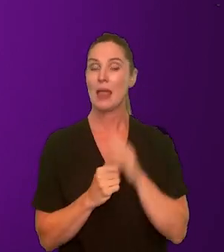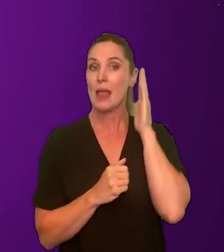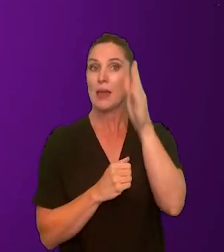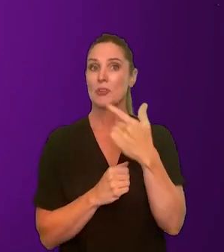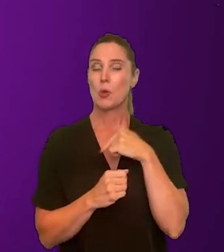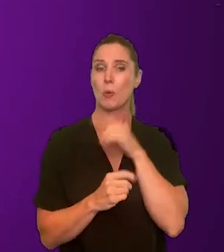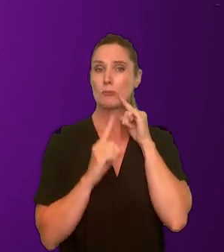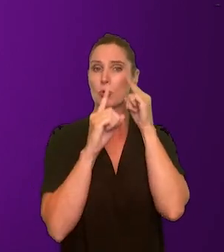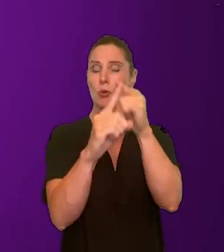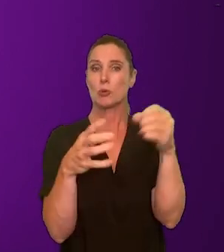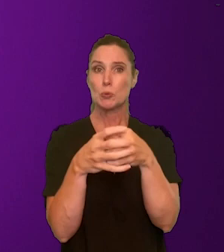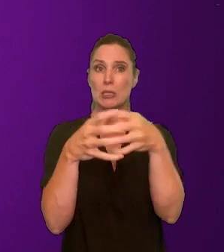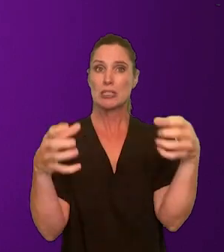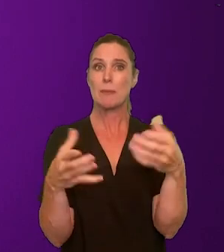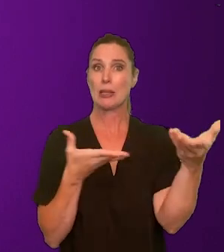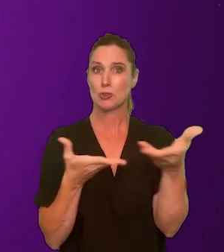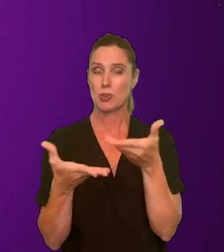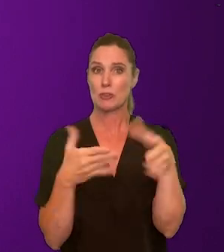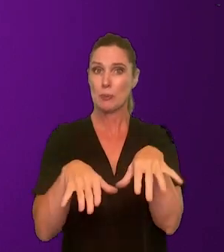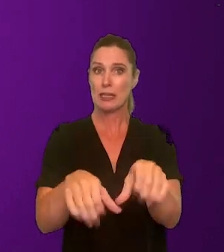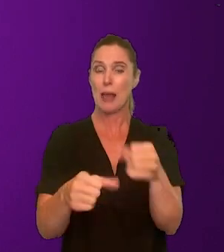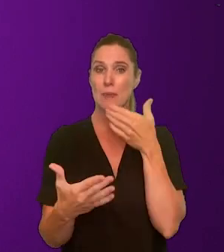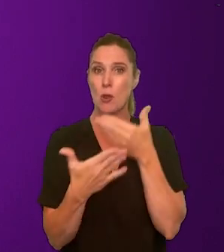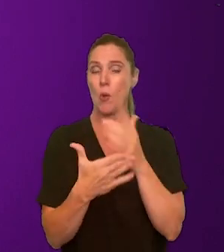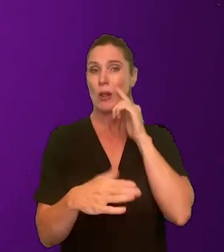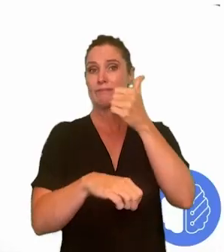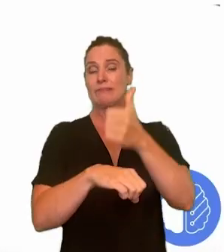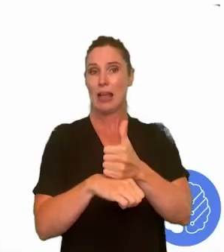by adapting additional well-established interventions to our delivery model.